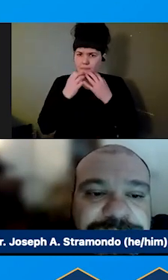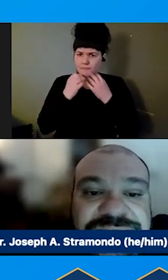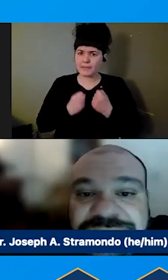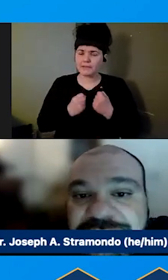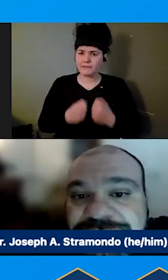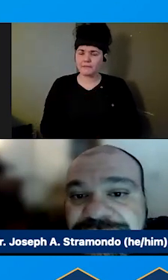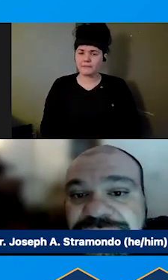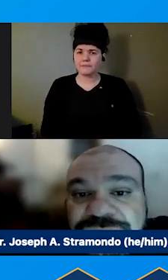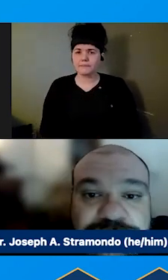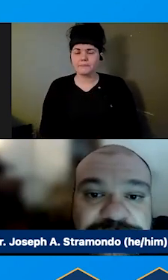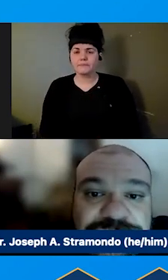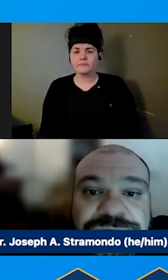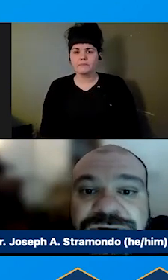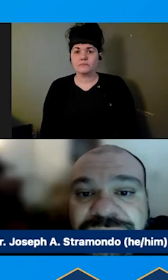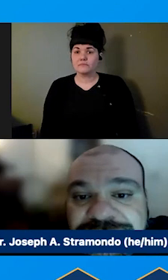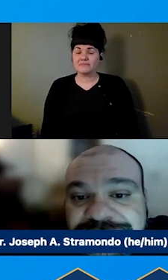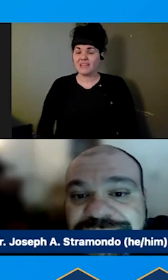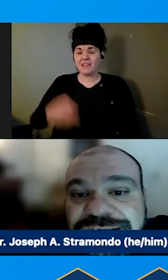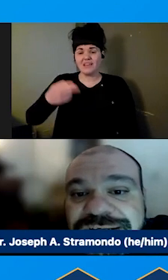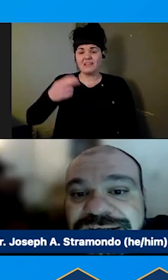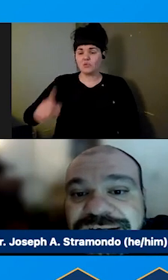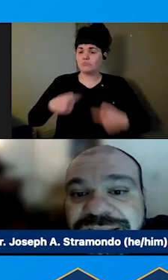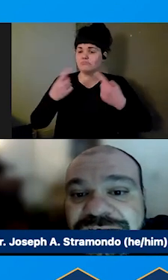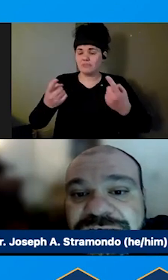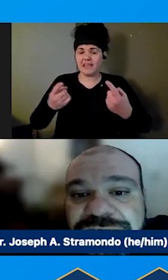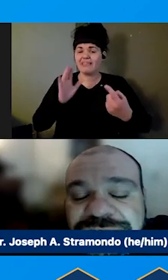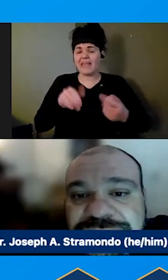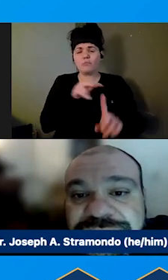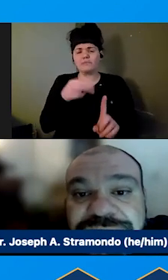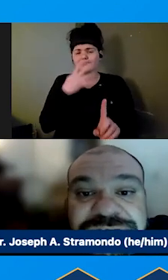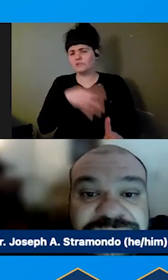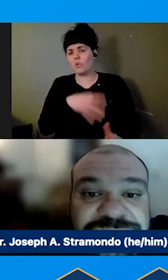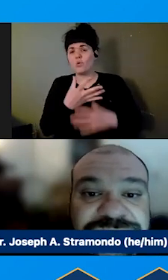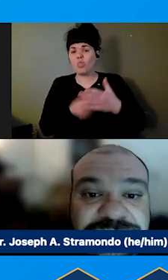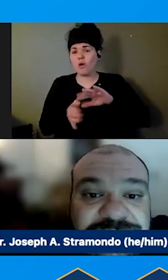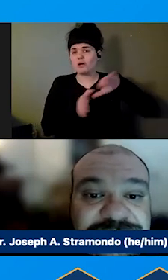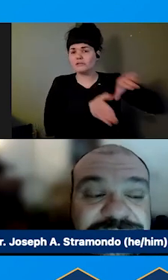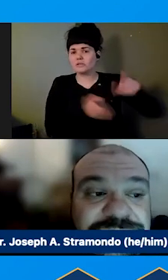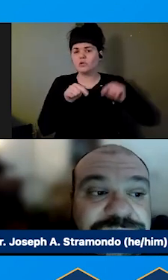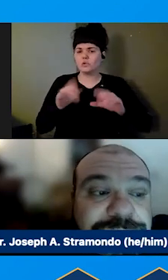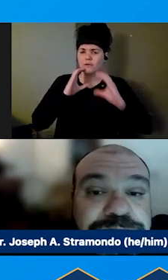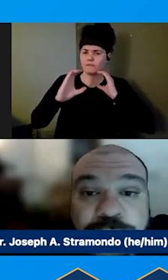many times been ignored or lost in a lot of the conversations